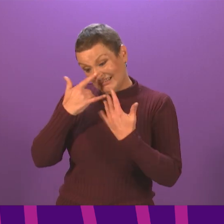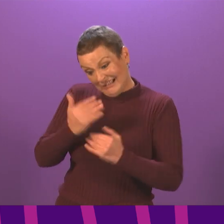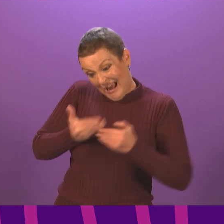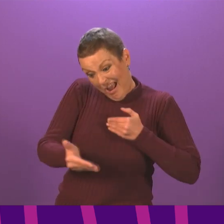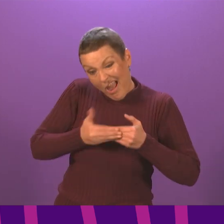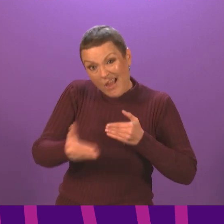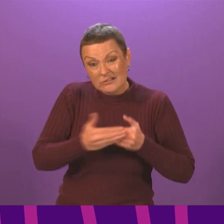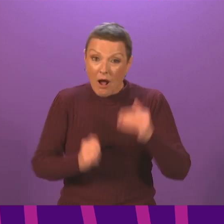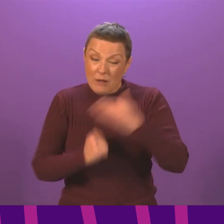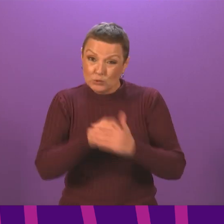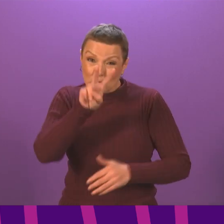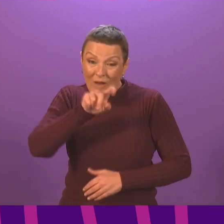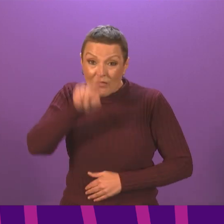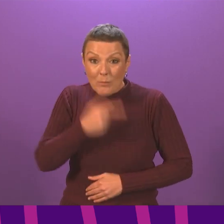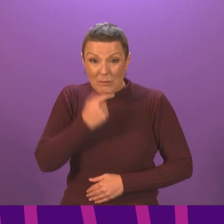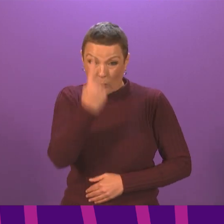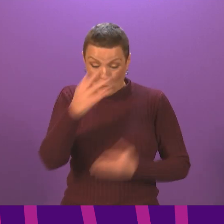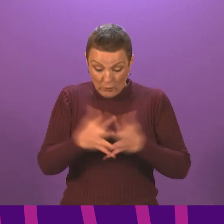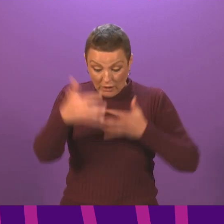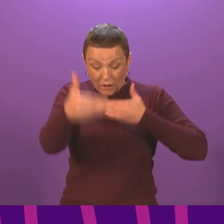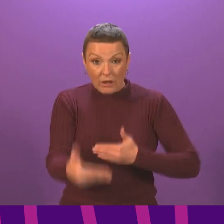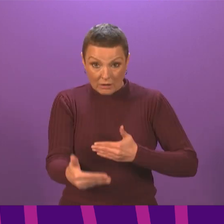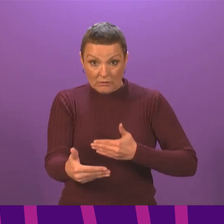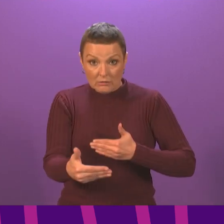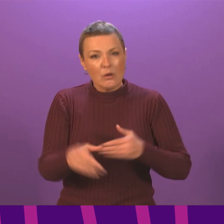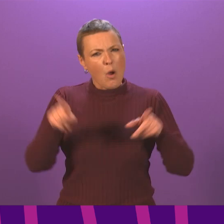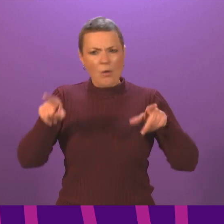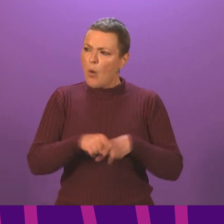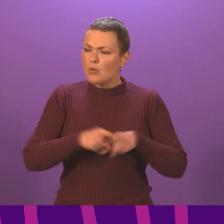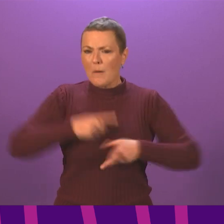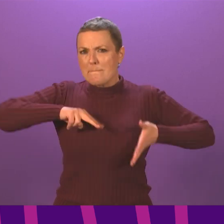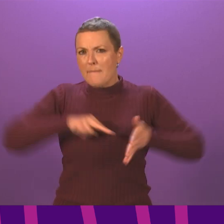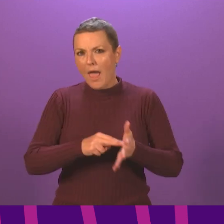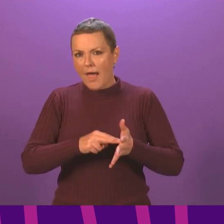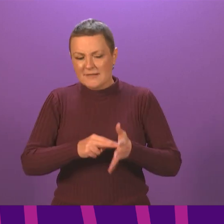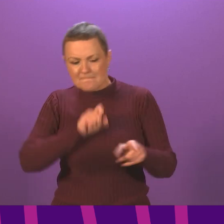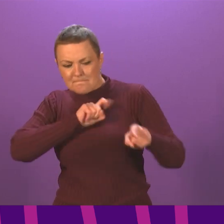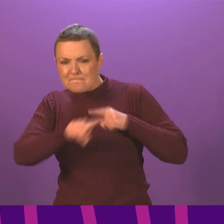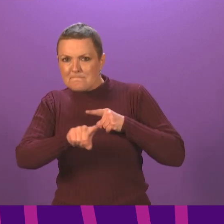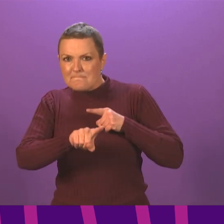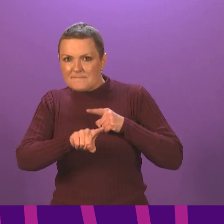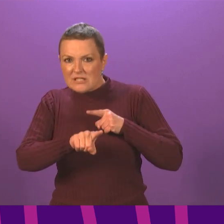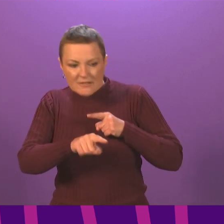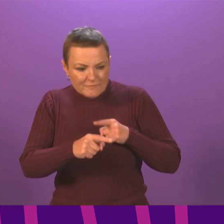a week. We are also actively planning wider targeted deployment for early January, including